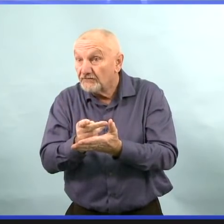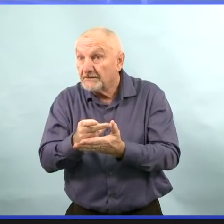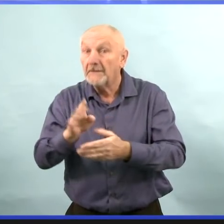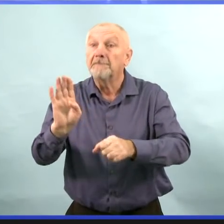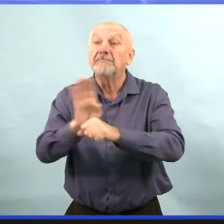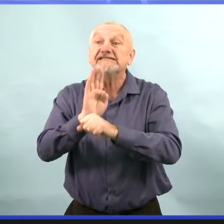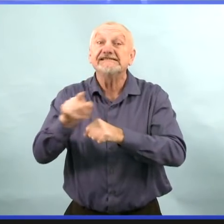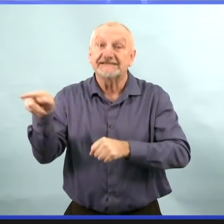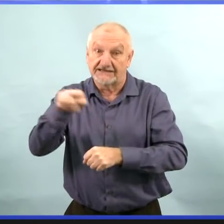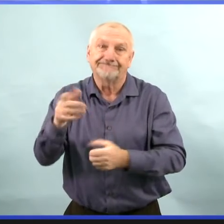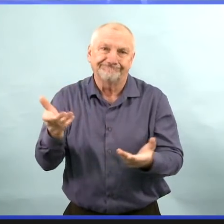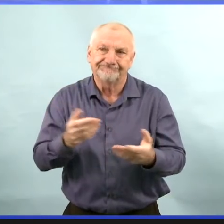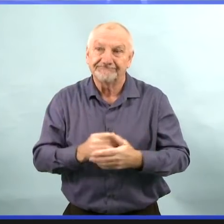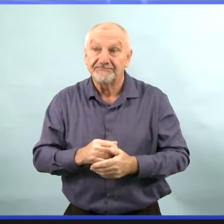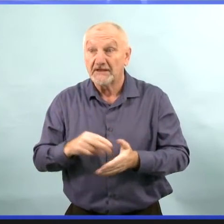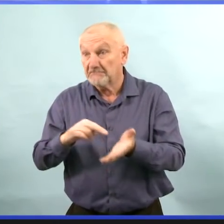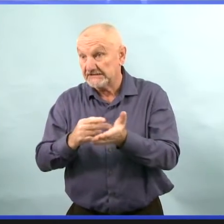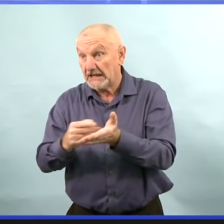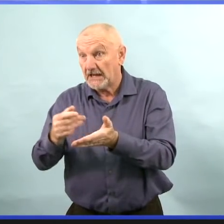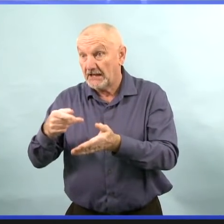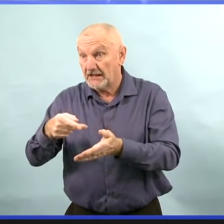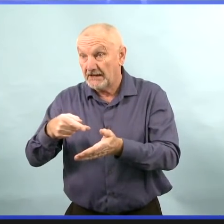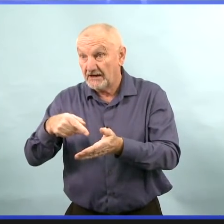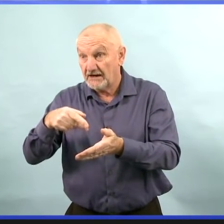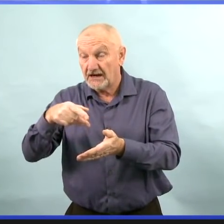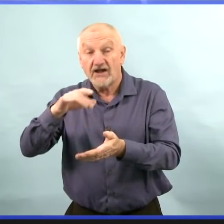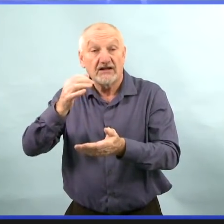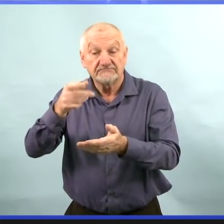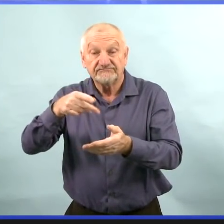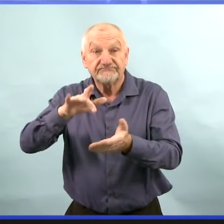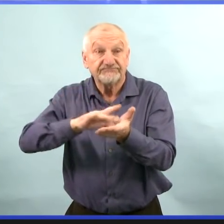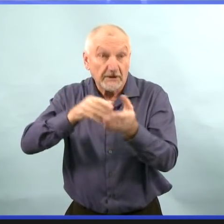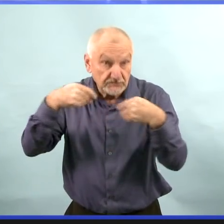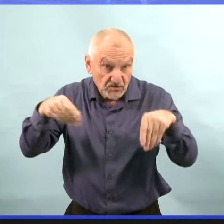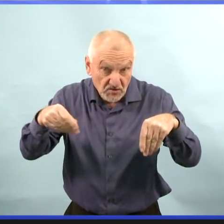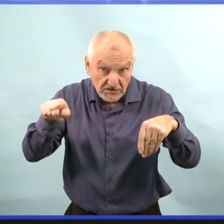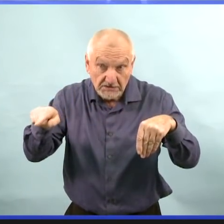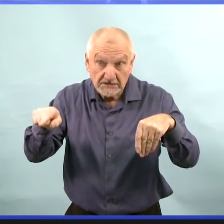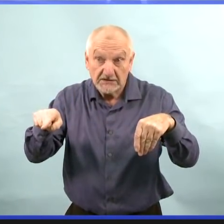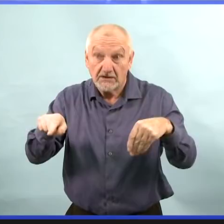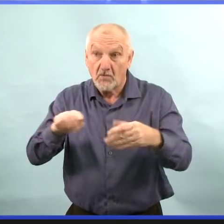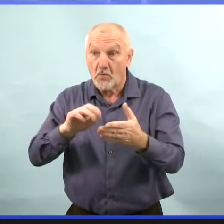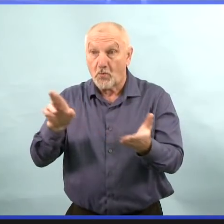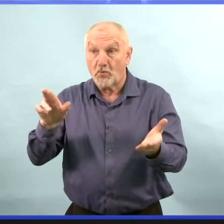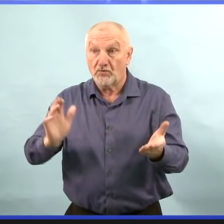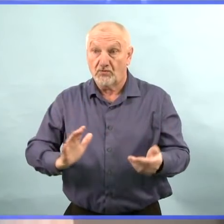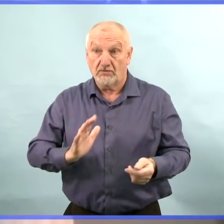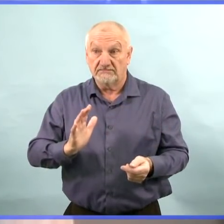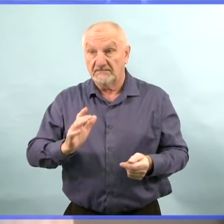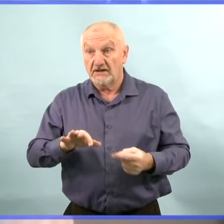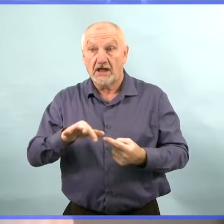hours before they participate these orders do not allow other health care providers to confirm